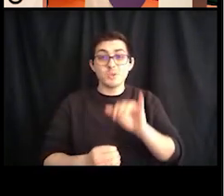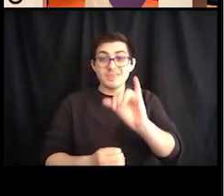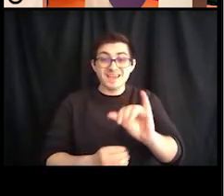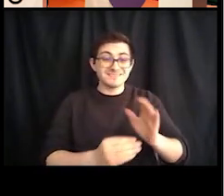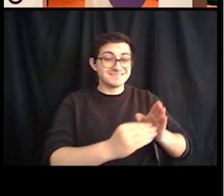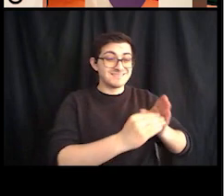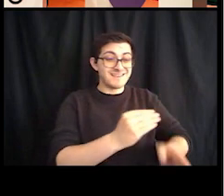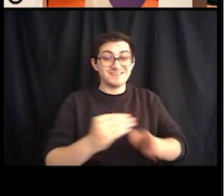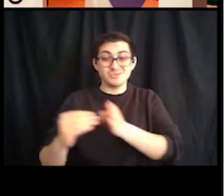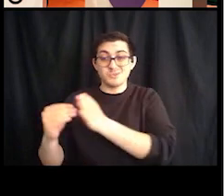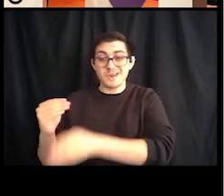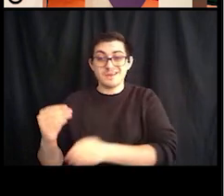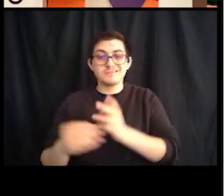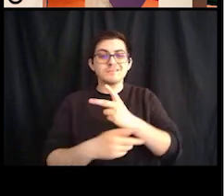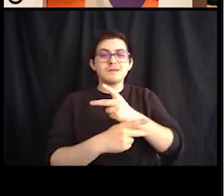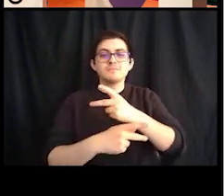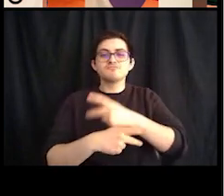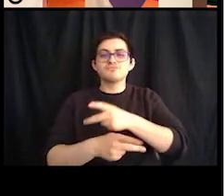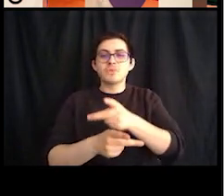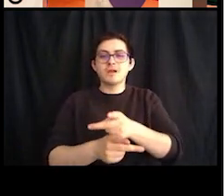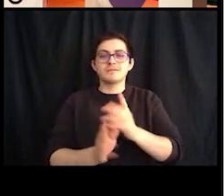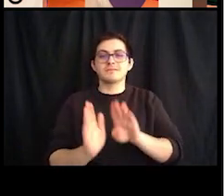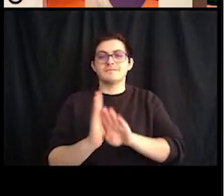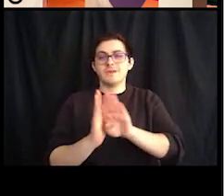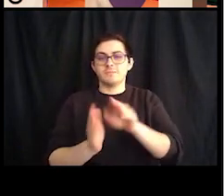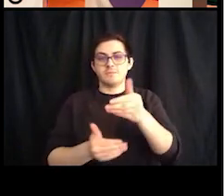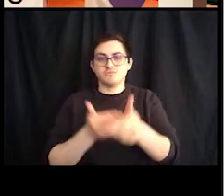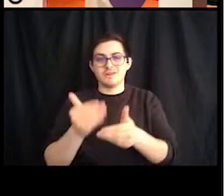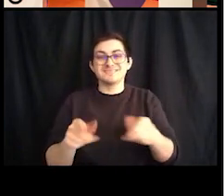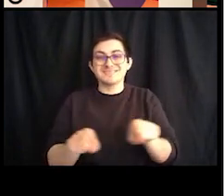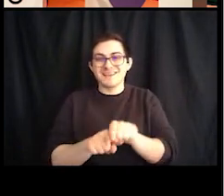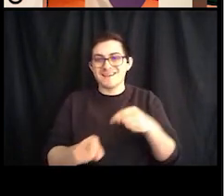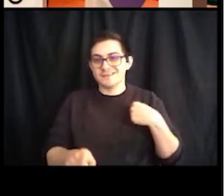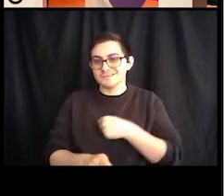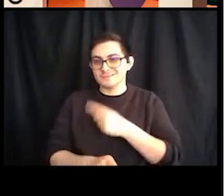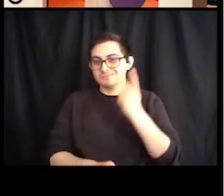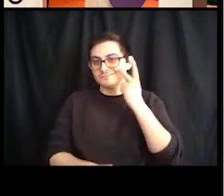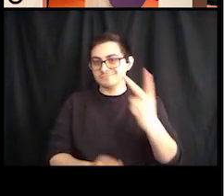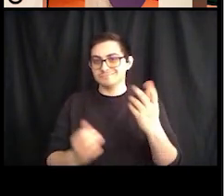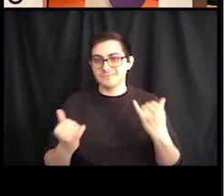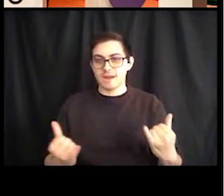process as we see it. Just about six months ago during config Europe,